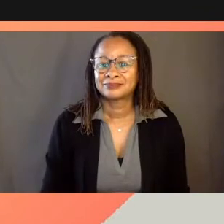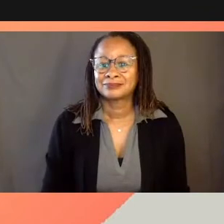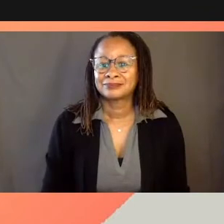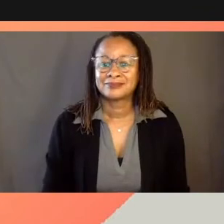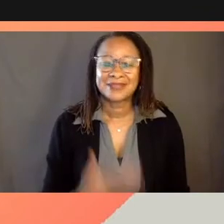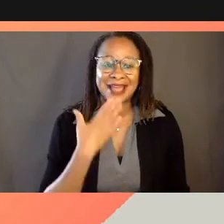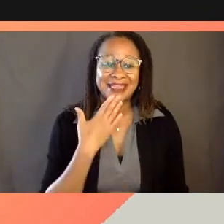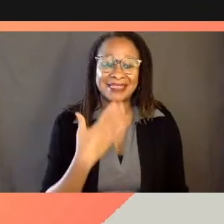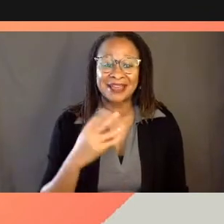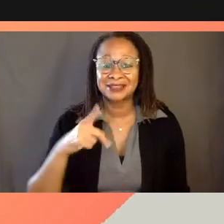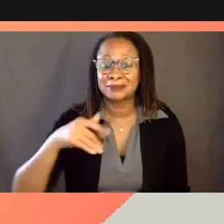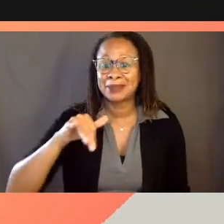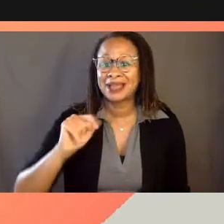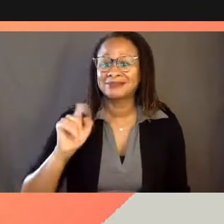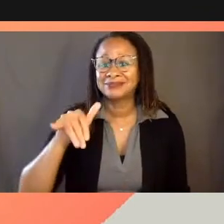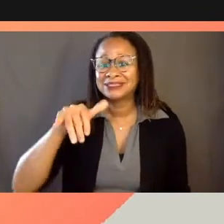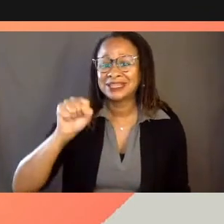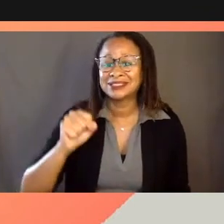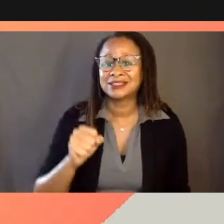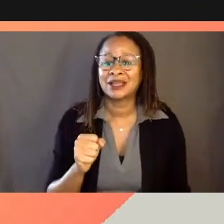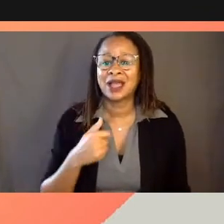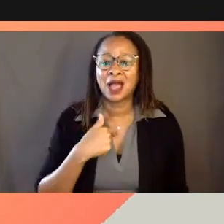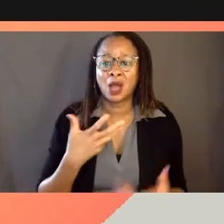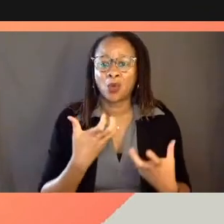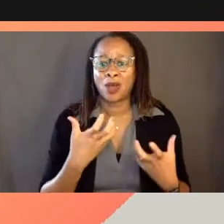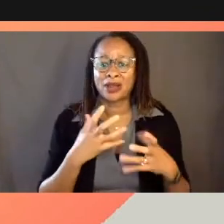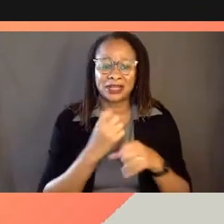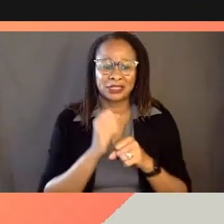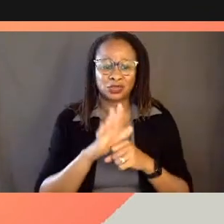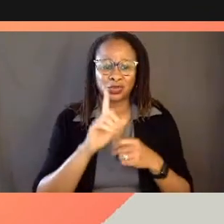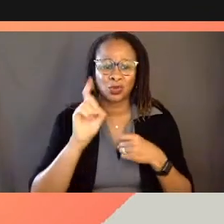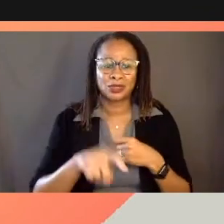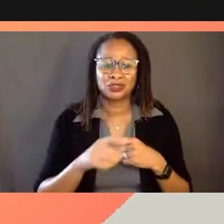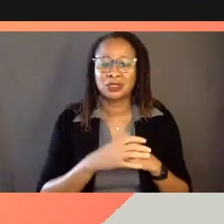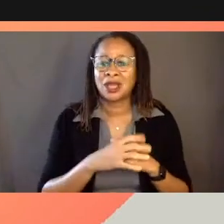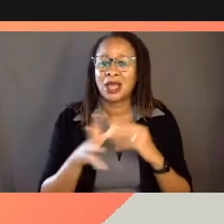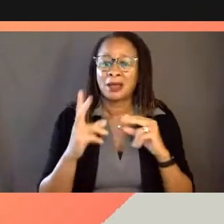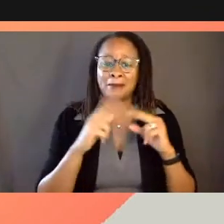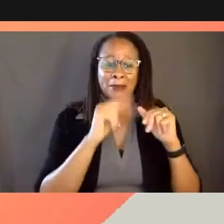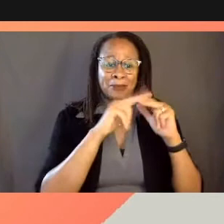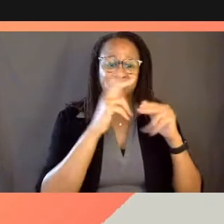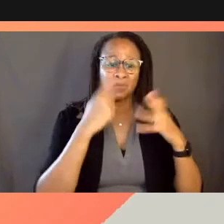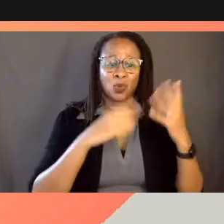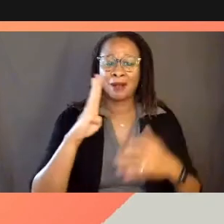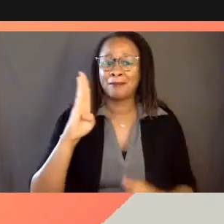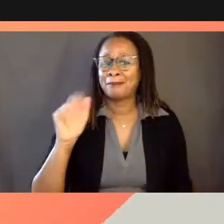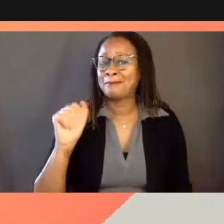Thanks, Pat. And yeah, I wanna get to your question but build off from what Bao said.